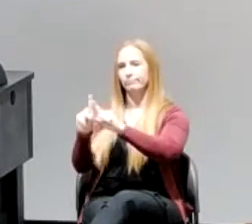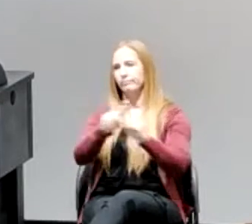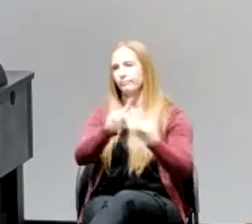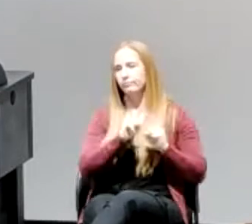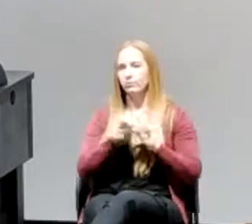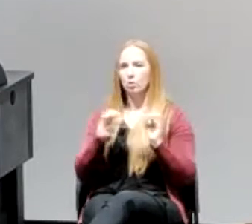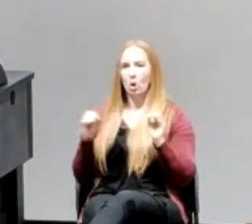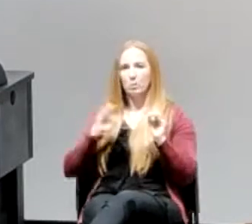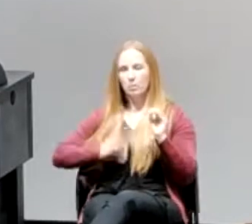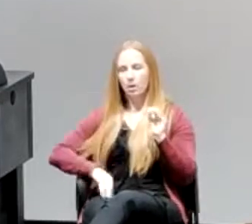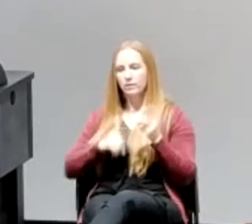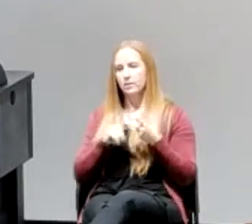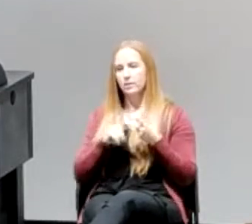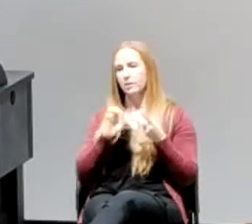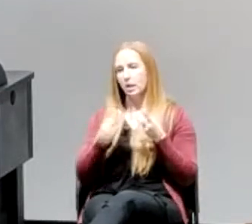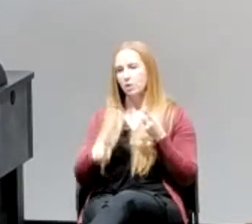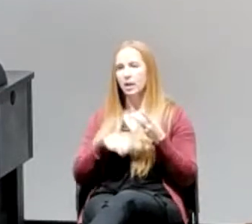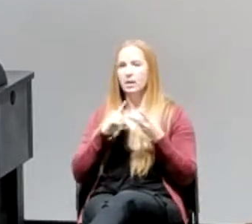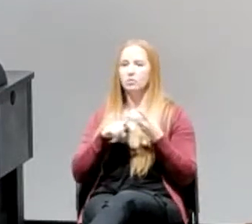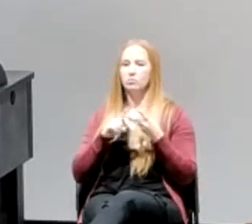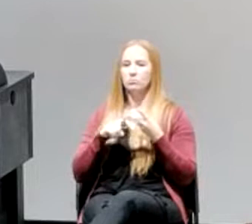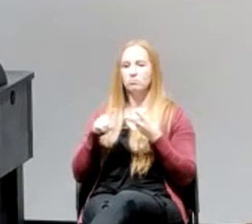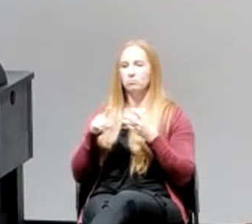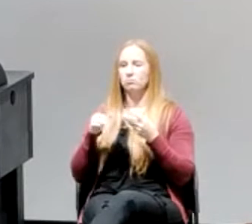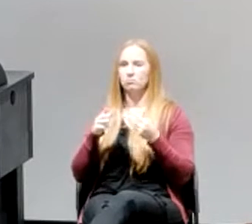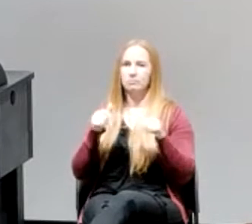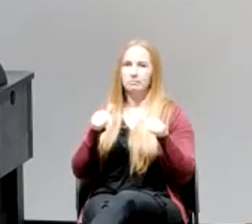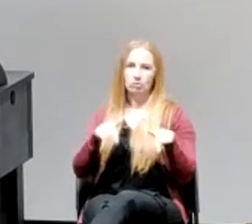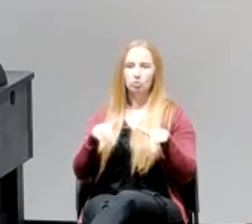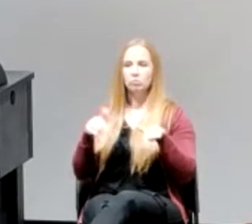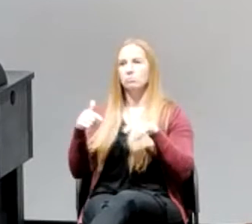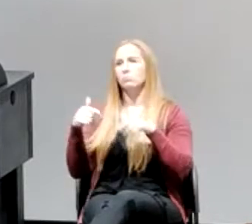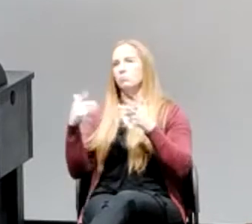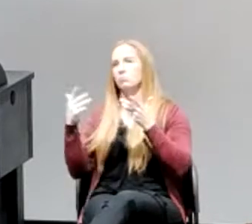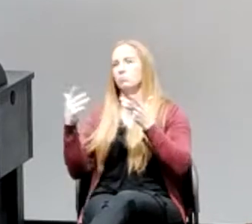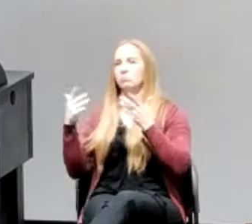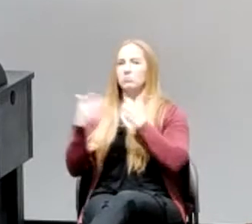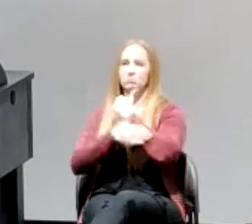I believe when someone has do not work it's their credibility of the she is the director